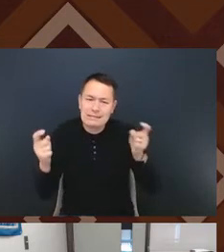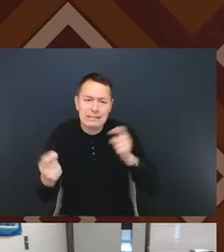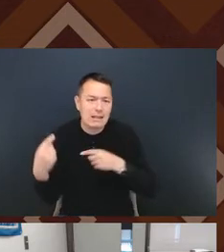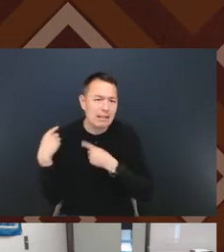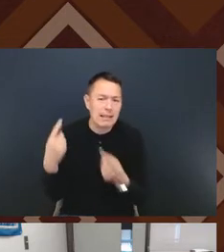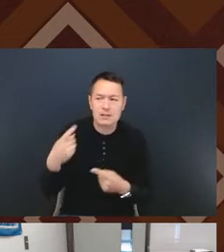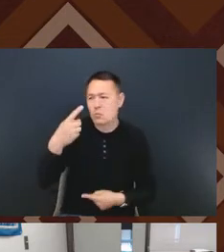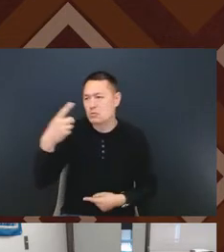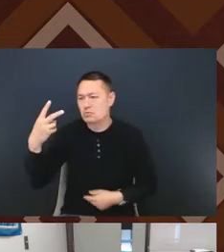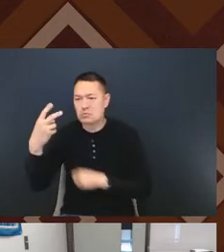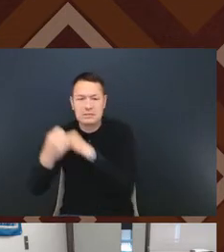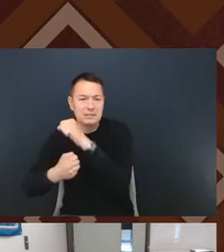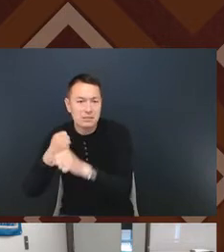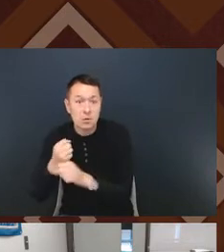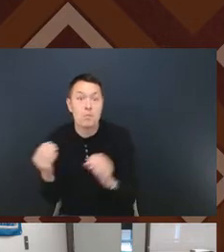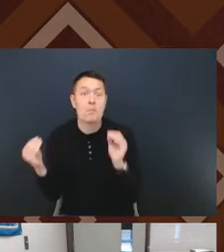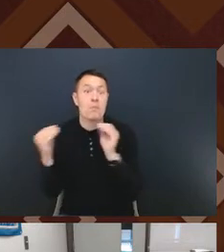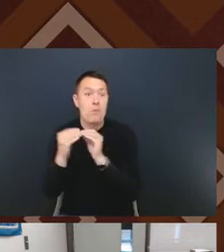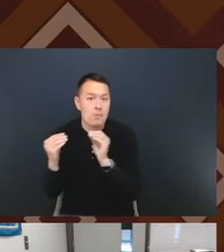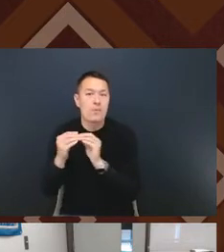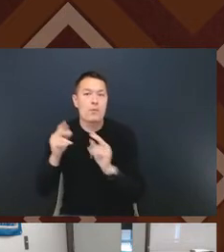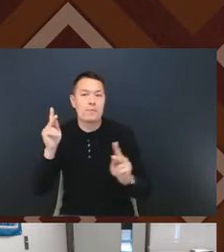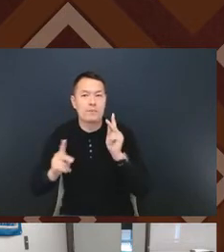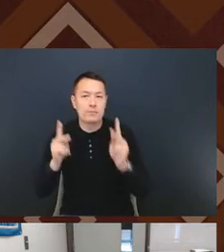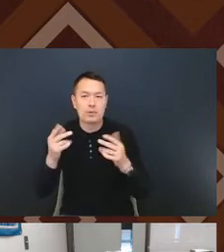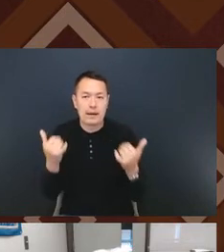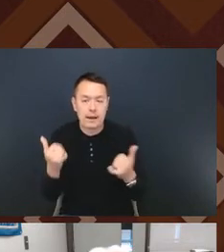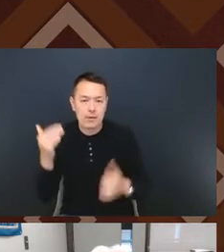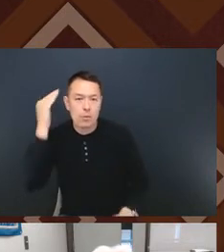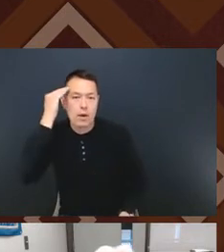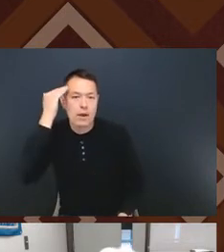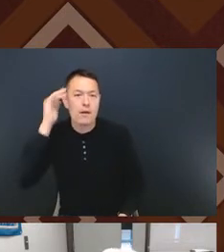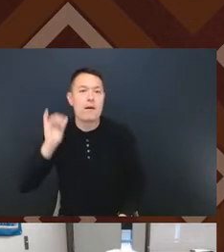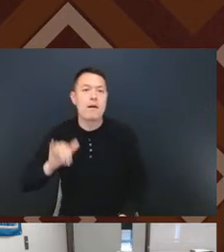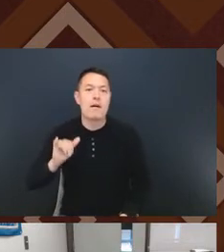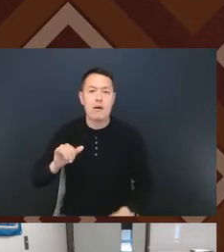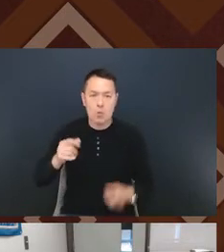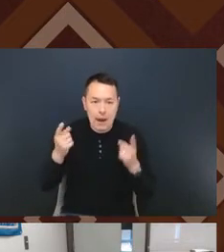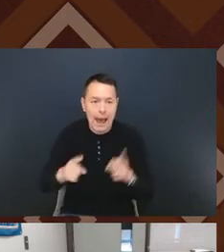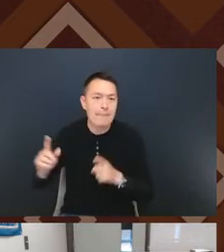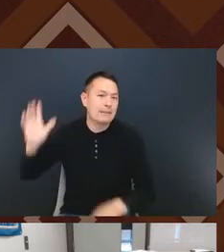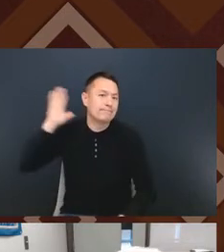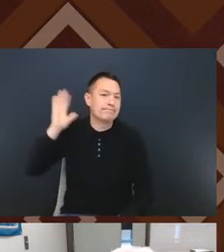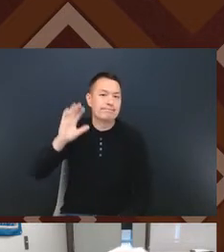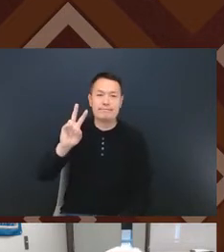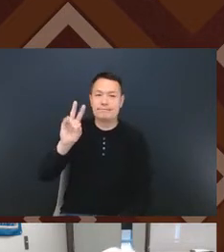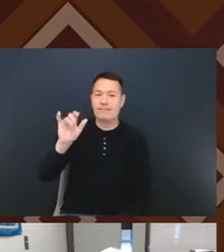more and more people are becoming aware of this Vincent Chin case and.